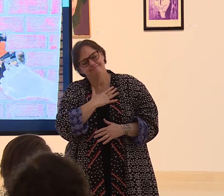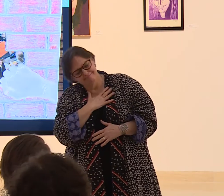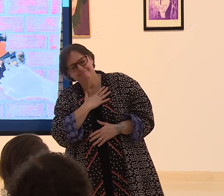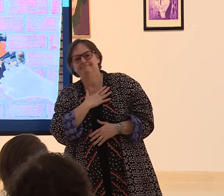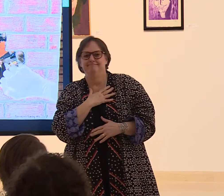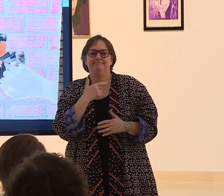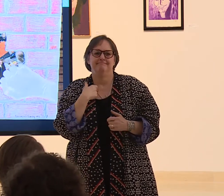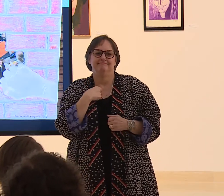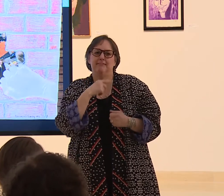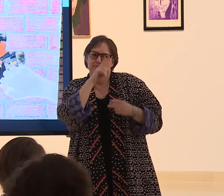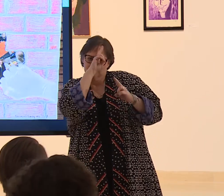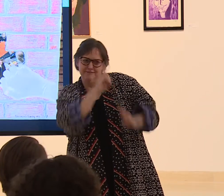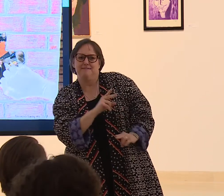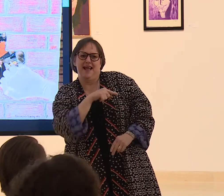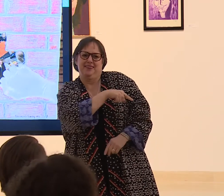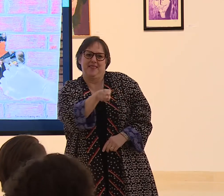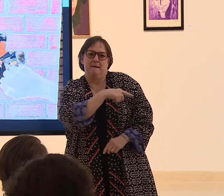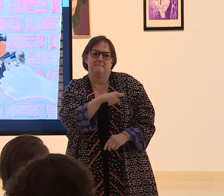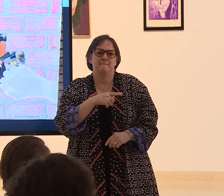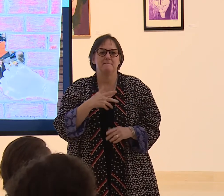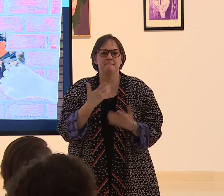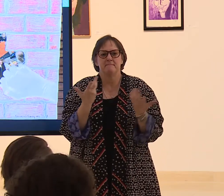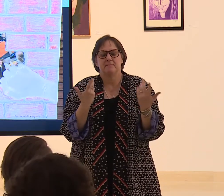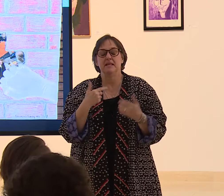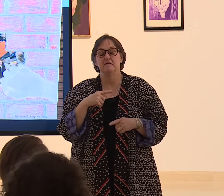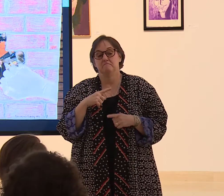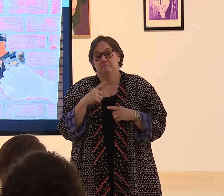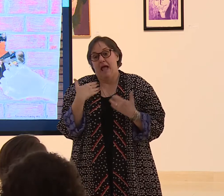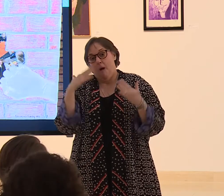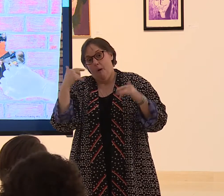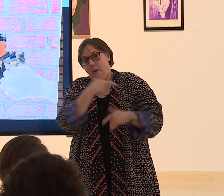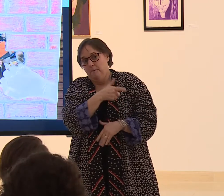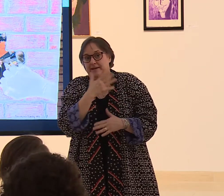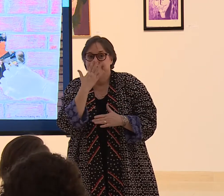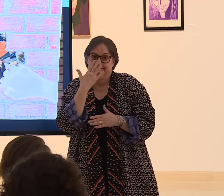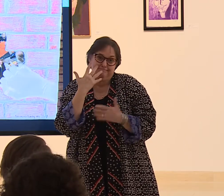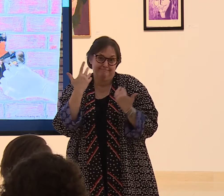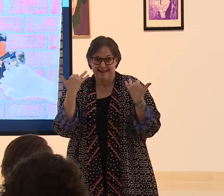this space in the wall, looking at the things that they would like to be a part of.